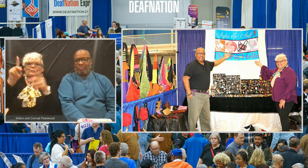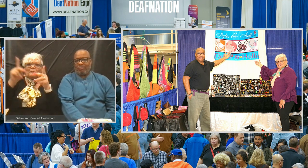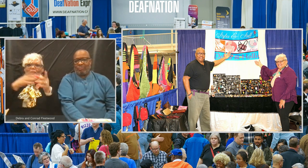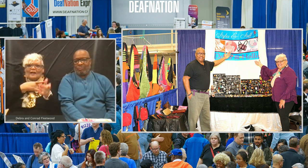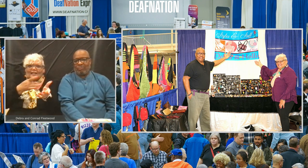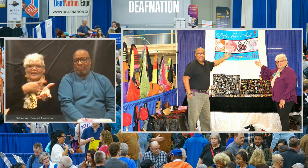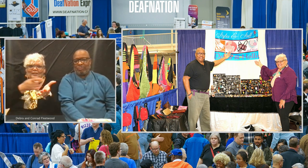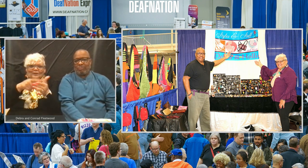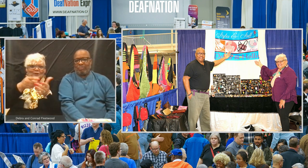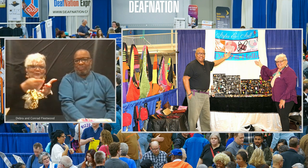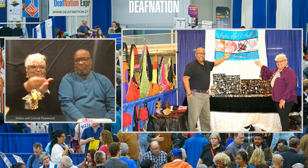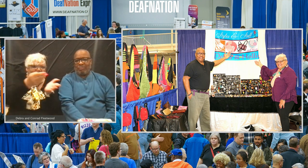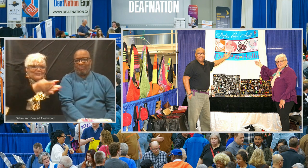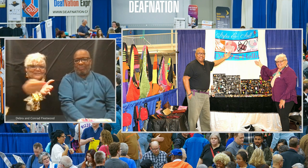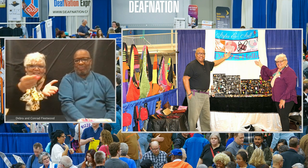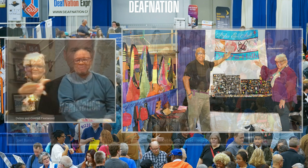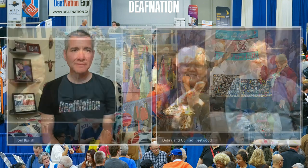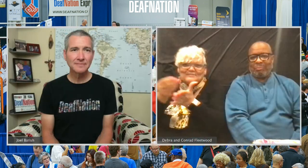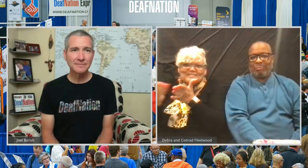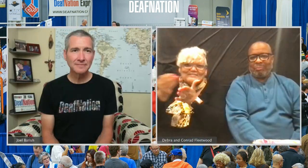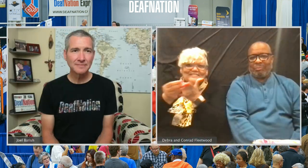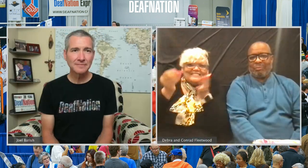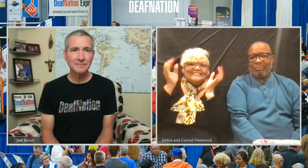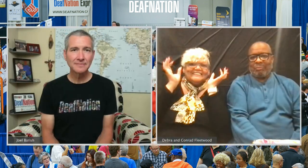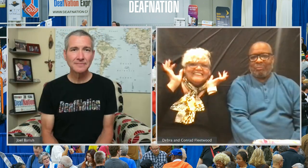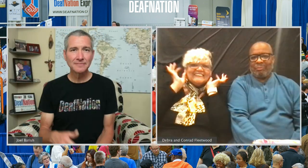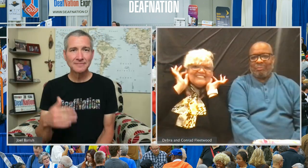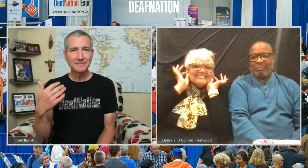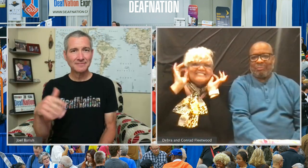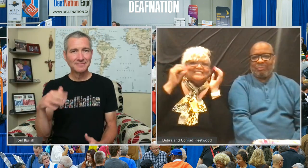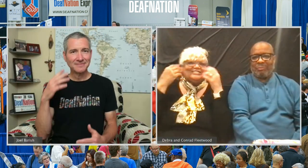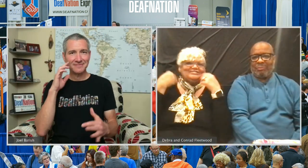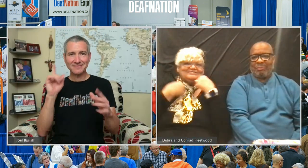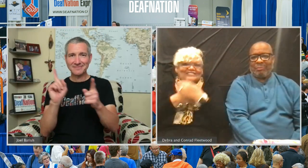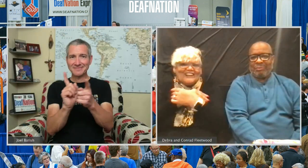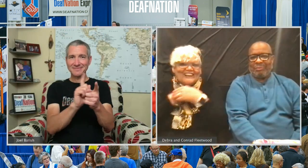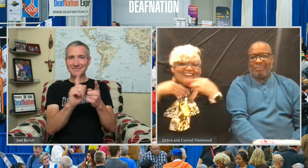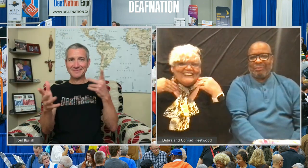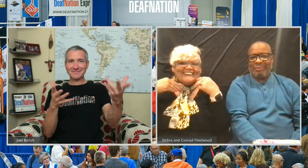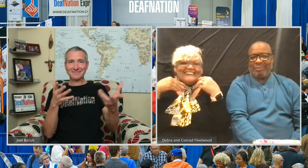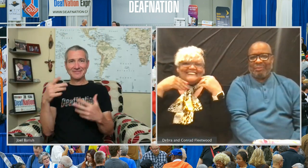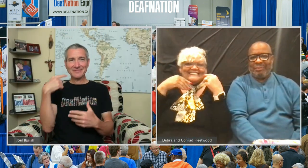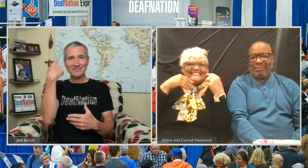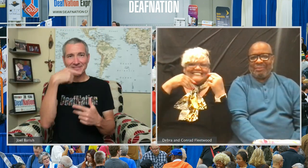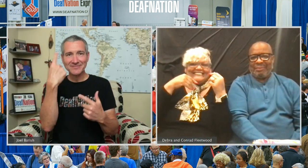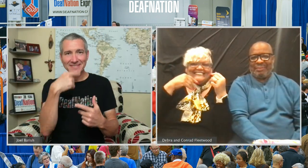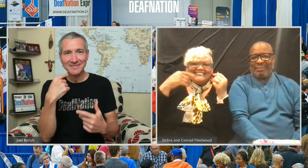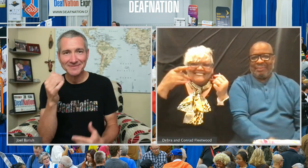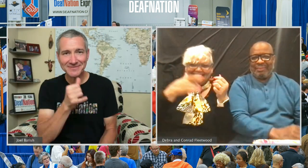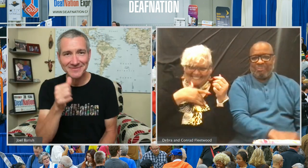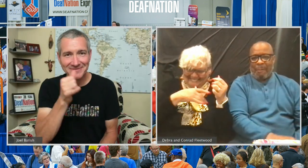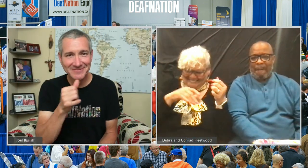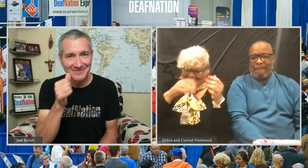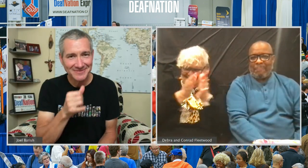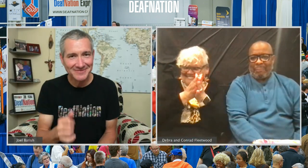People liked and bought earrings, scarves— Meeting a lot of people, many new faces!